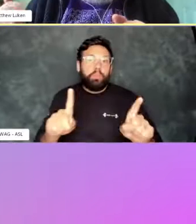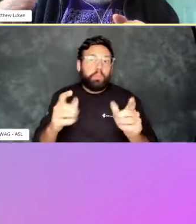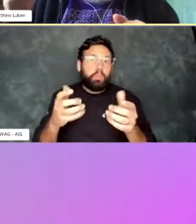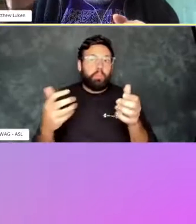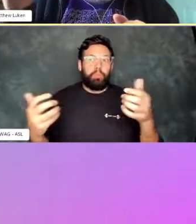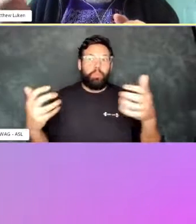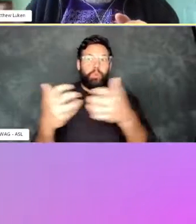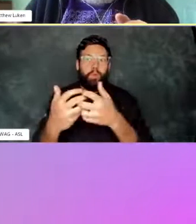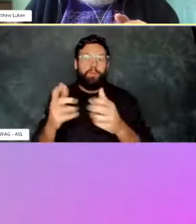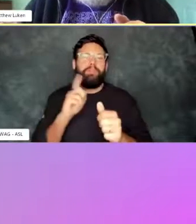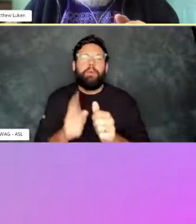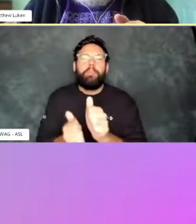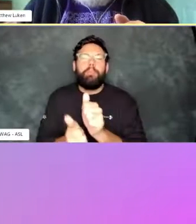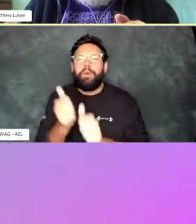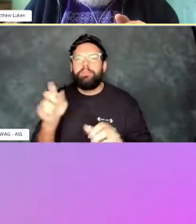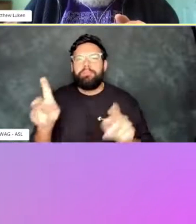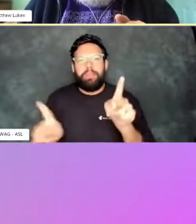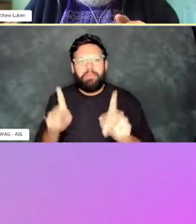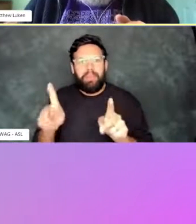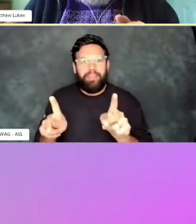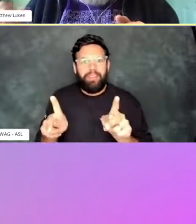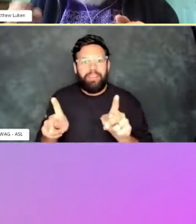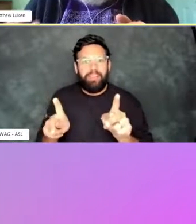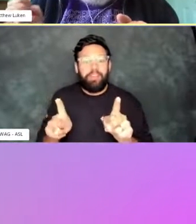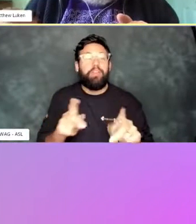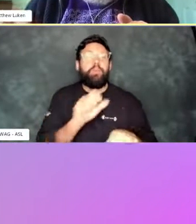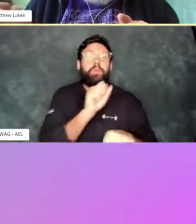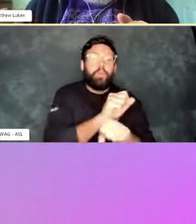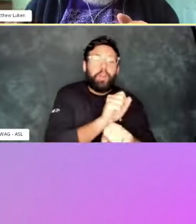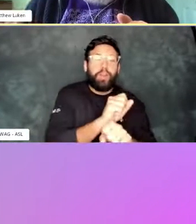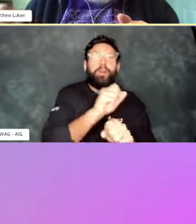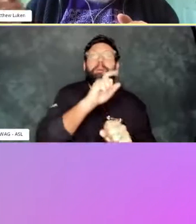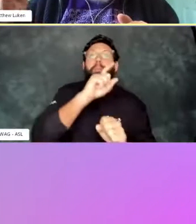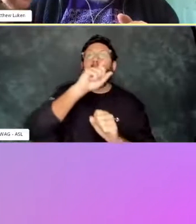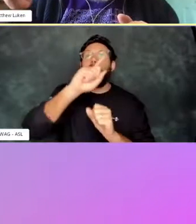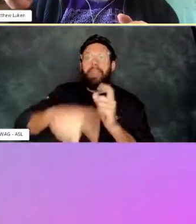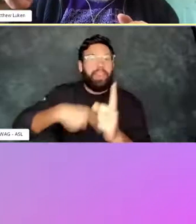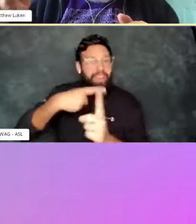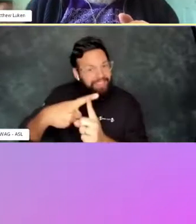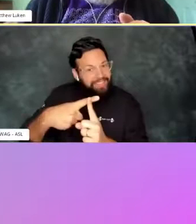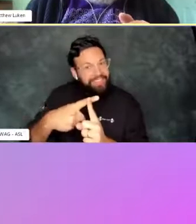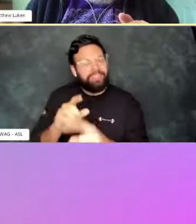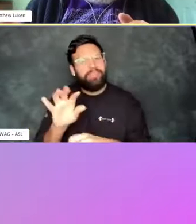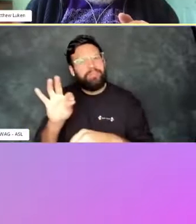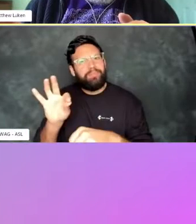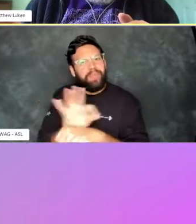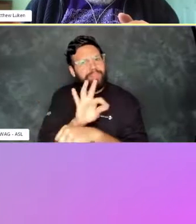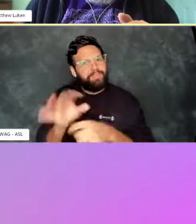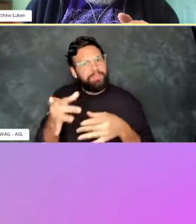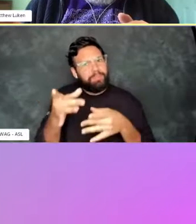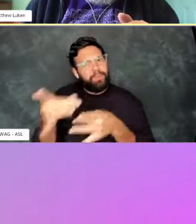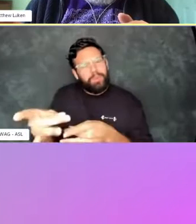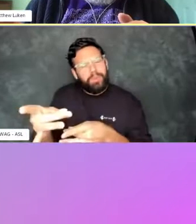working the majority of people. This is just busy time. And most importantly, it is